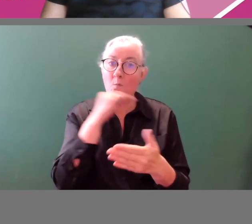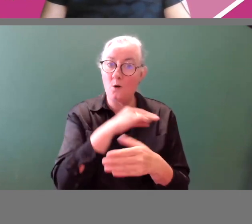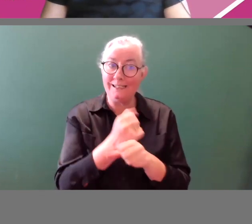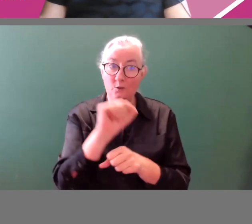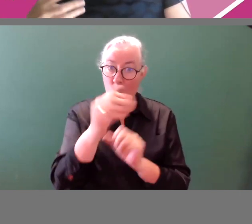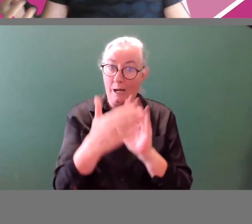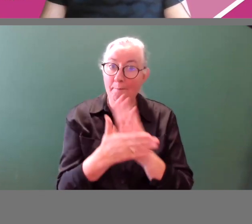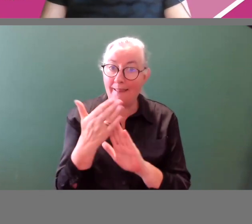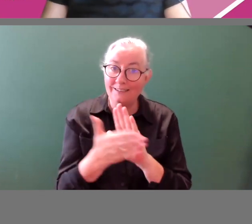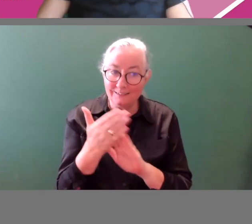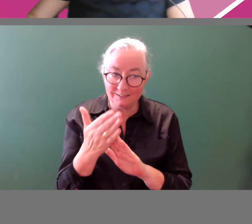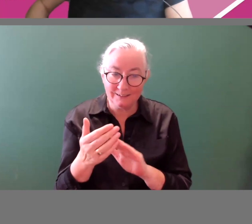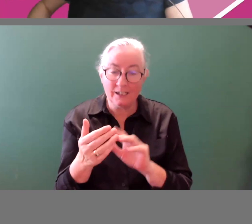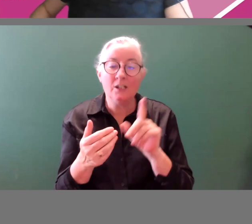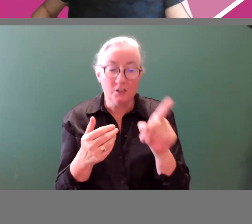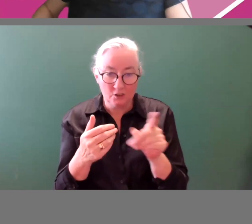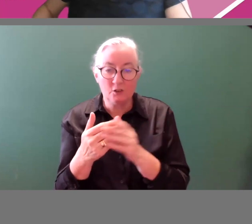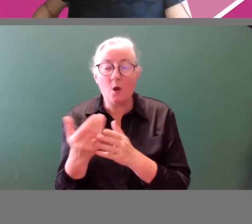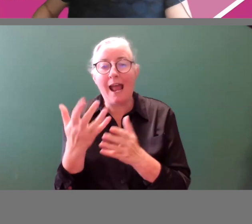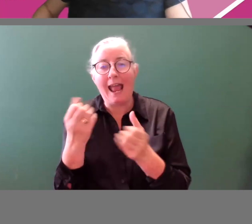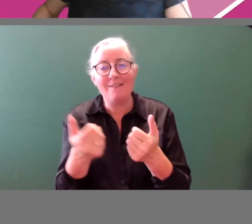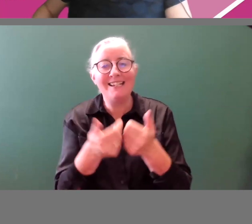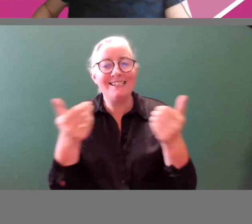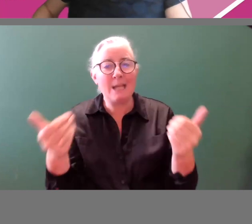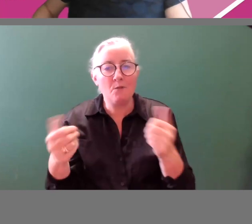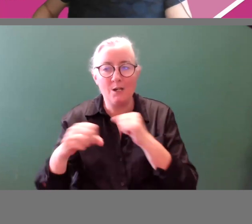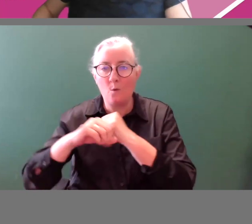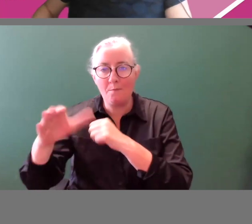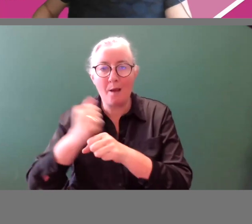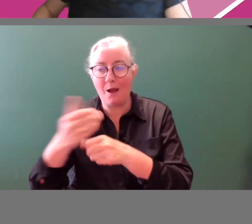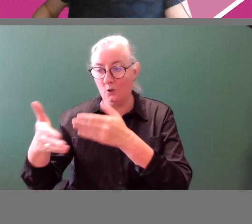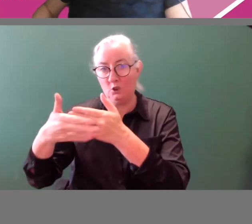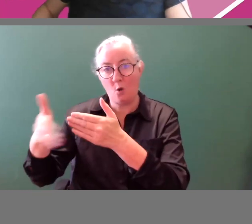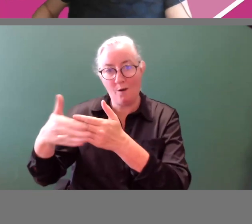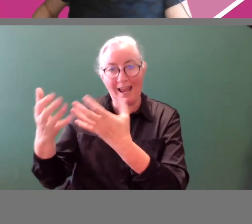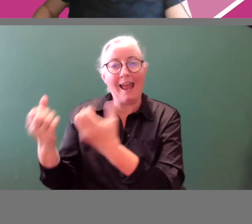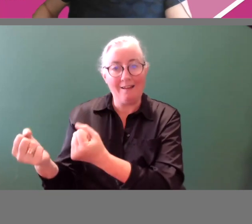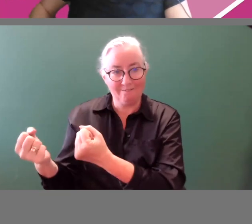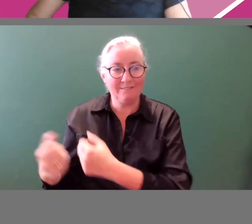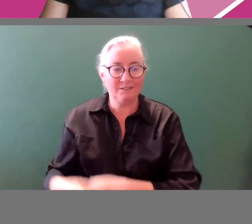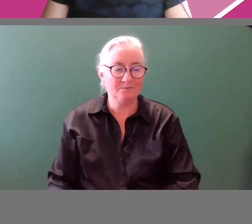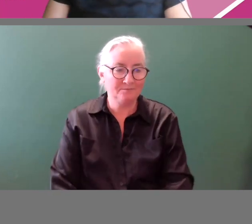such a big issue we have Eoin O’Herlihy doing a separate webinar on doors. With regards to low